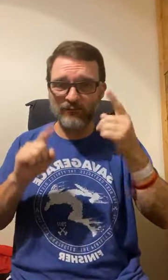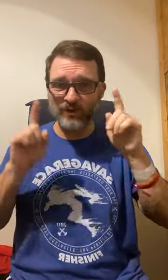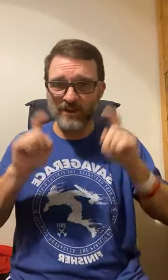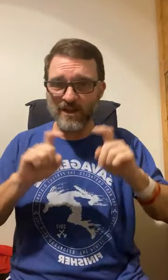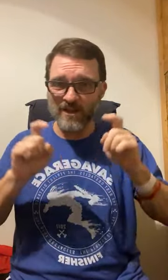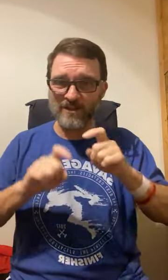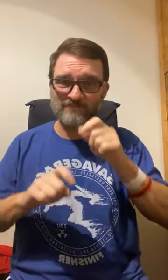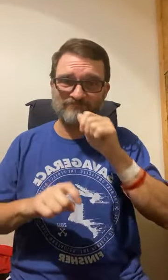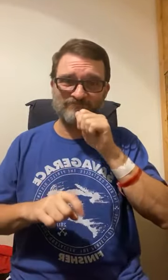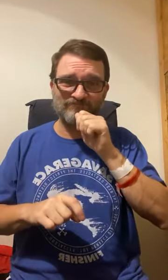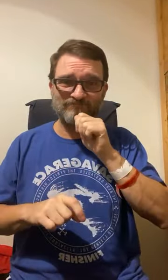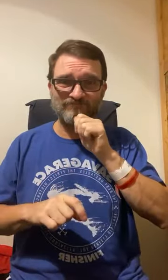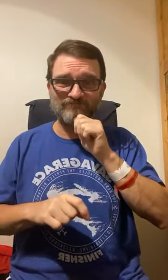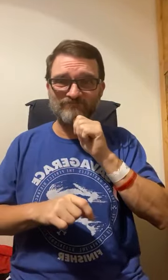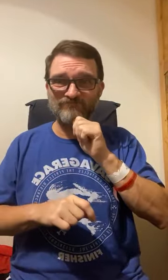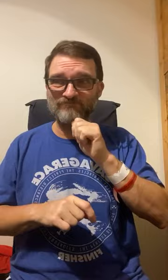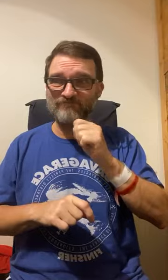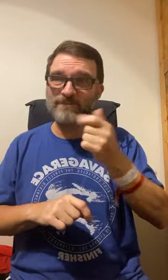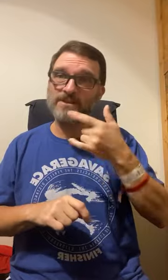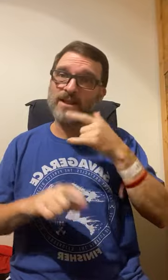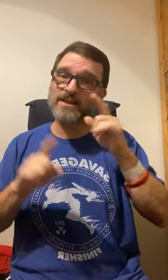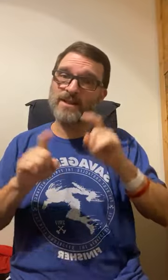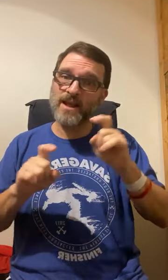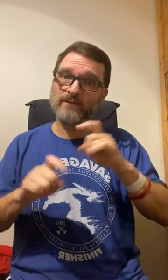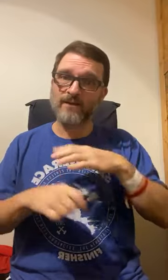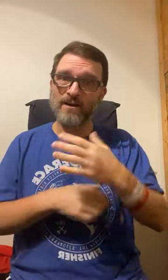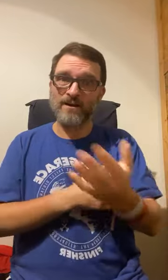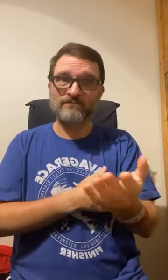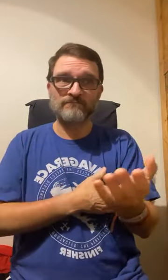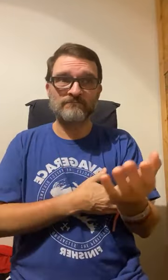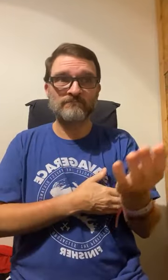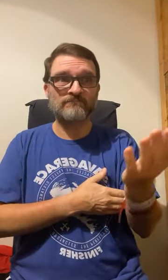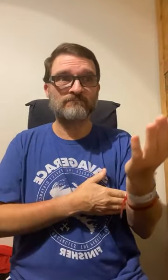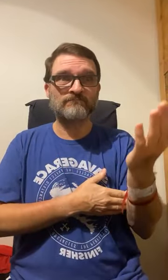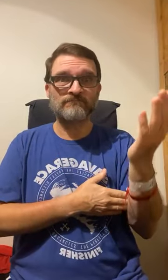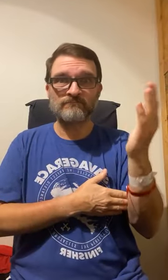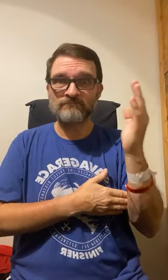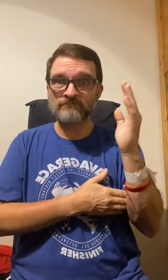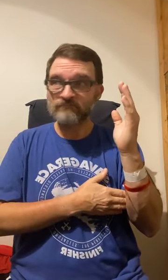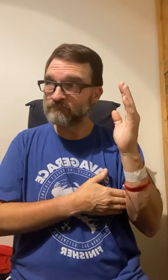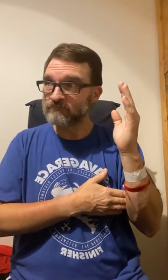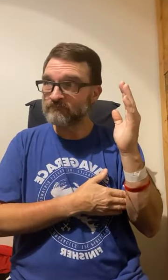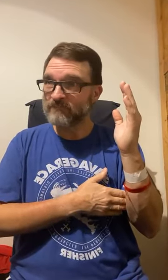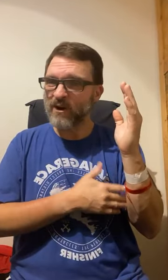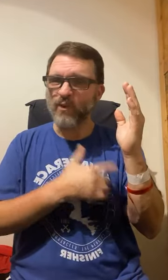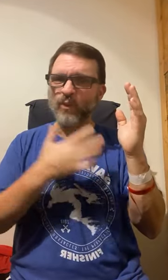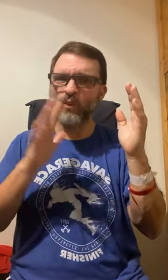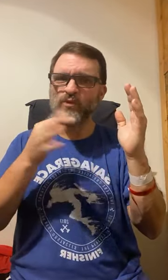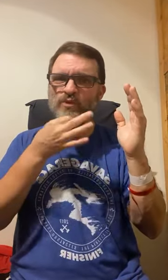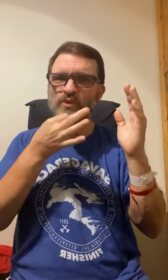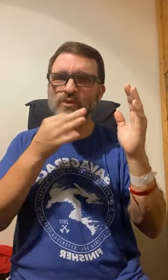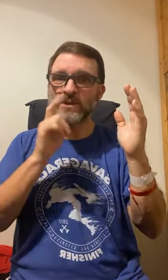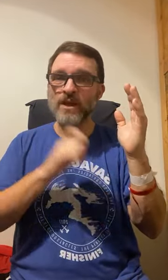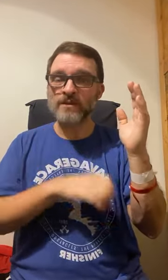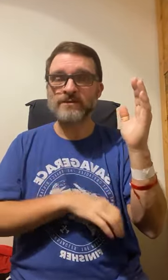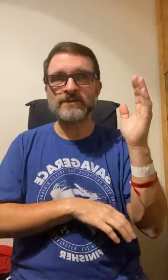I couldnt eat because of the tests I had to do. The night before they would tell me I had tests in the morning so I could not eat. By noon, they will tell me test time is soon.